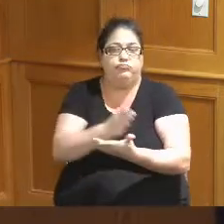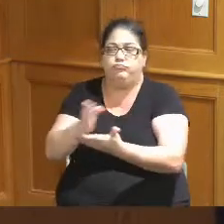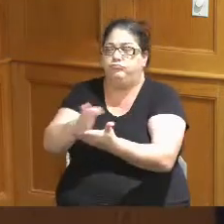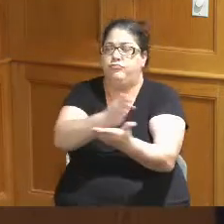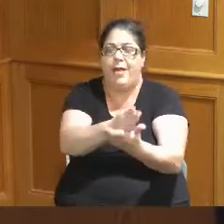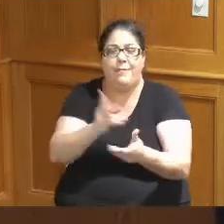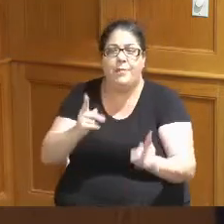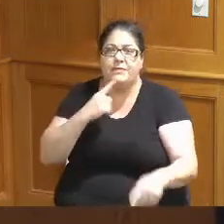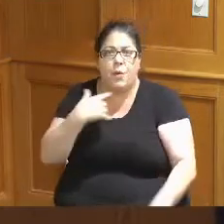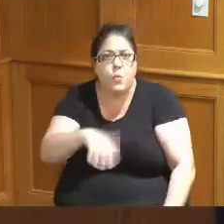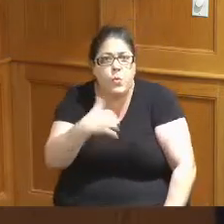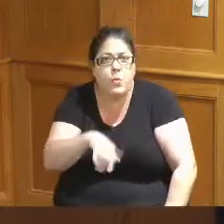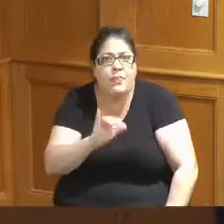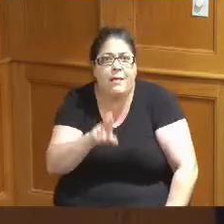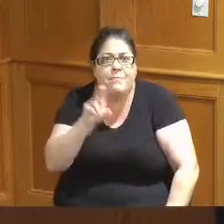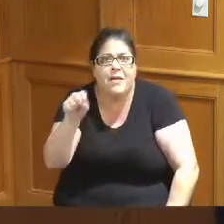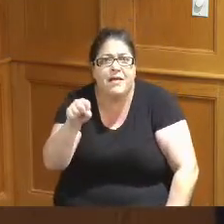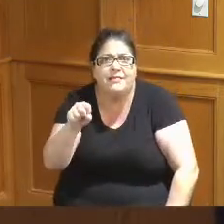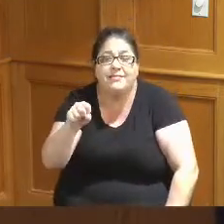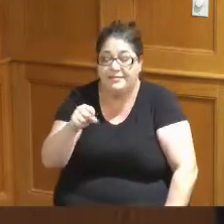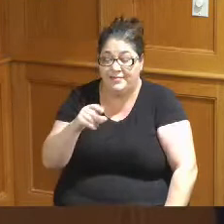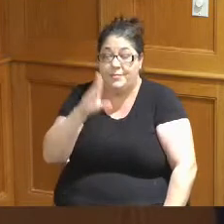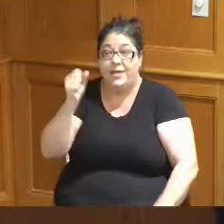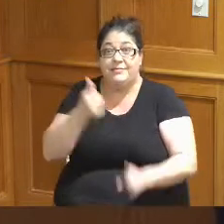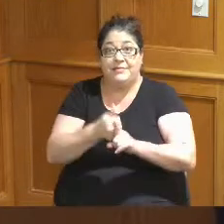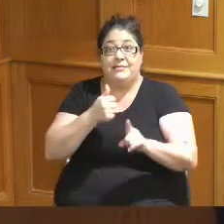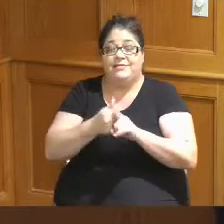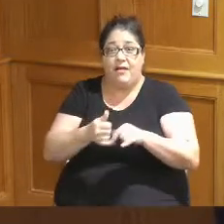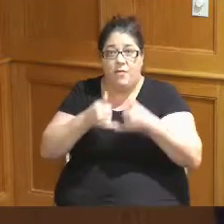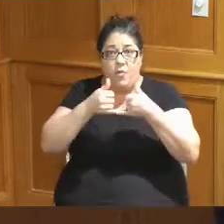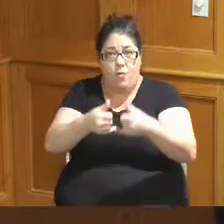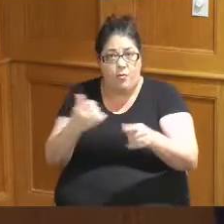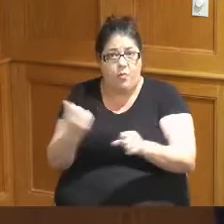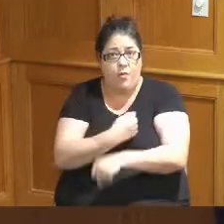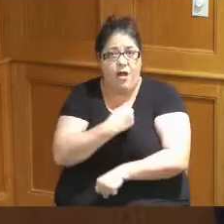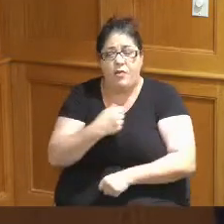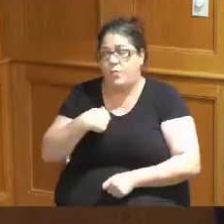the bus actually won an award I don't think we've done enough to talk about that we won